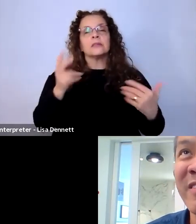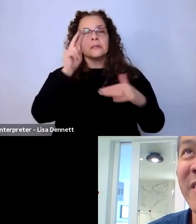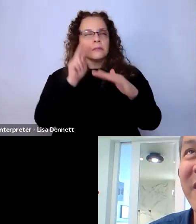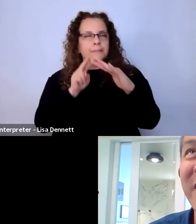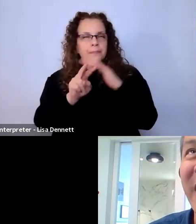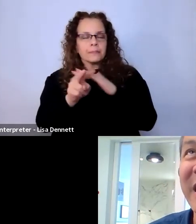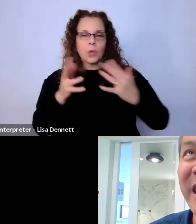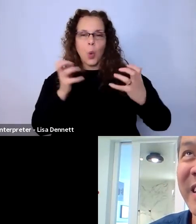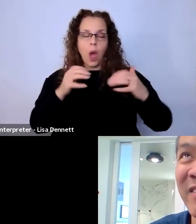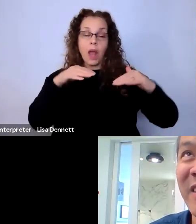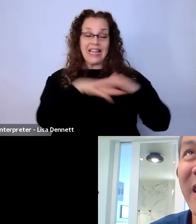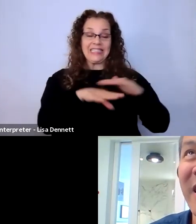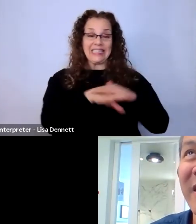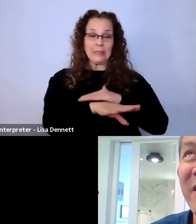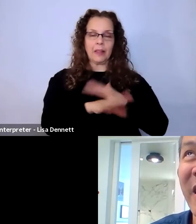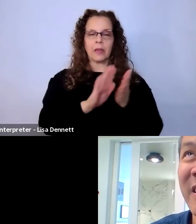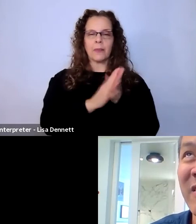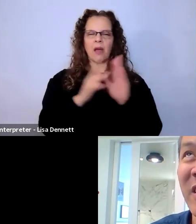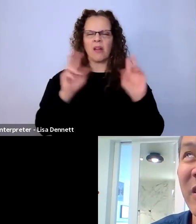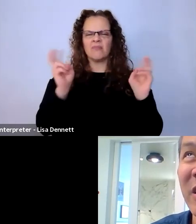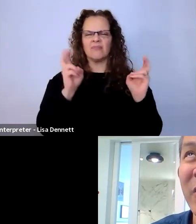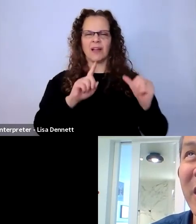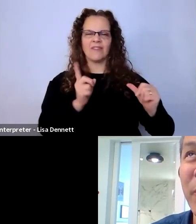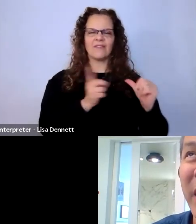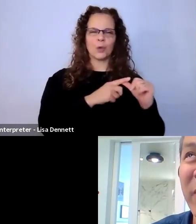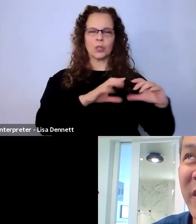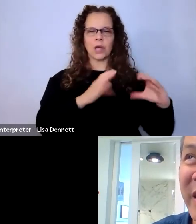citizen that it is alongside things like security and privacy.